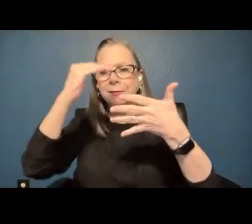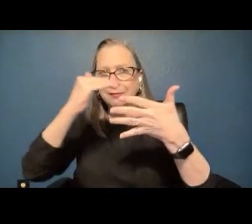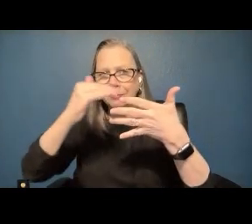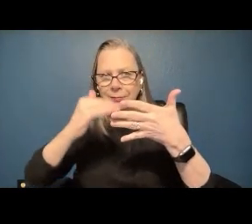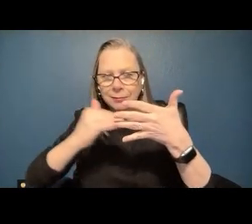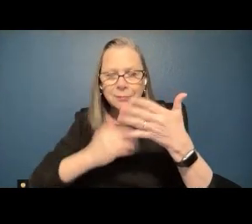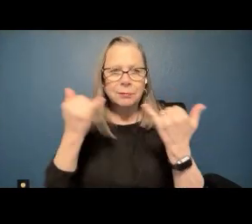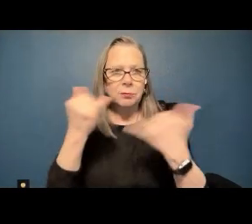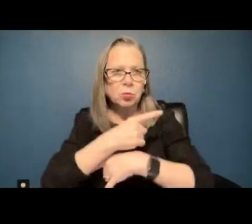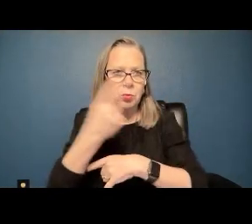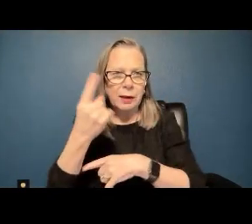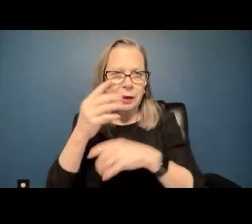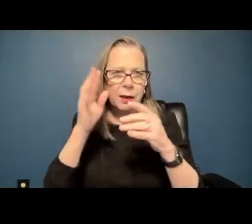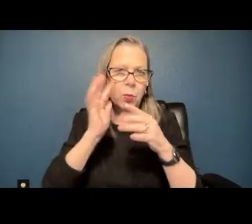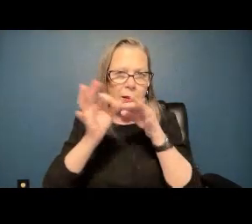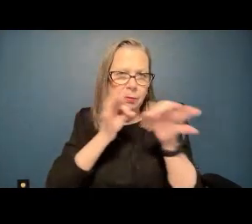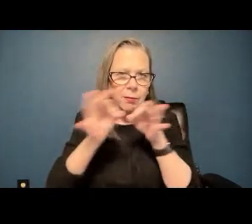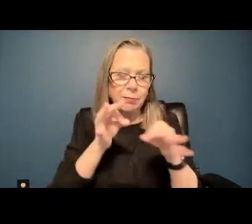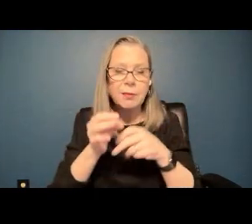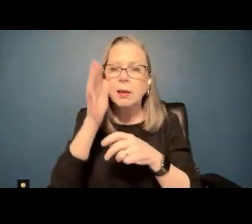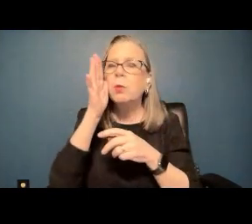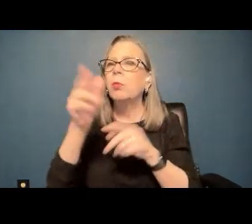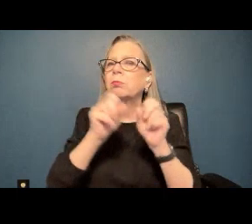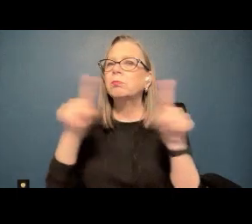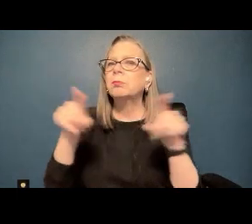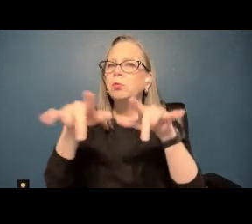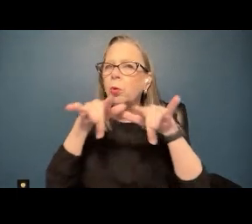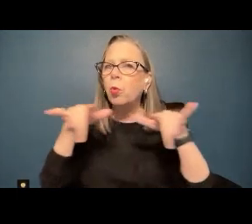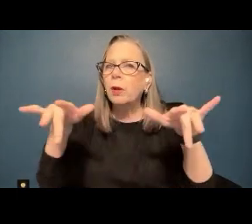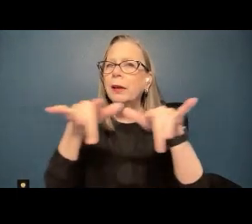And we'll also share recording and the slides from today for your reference in